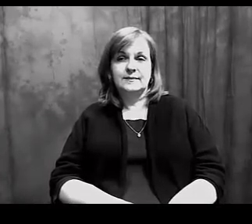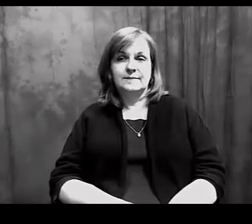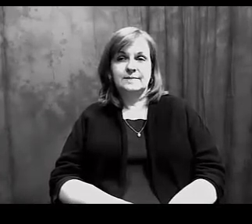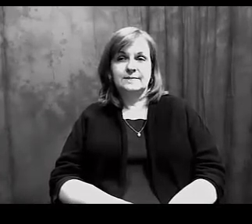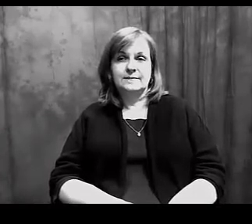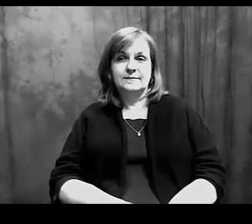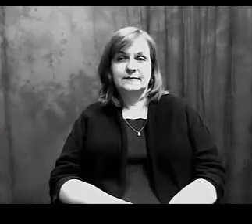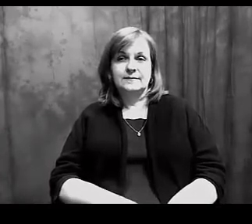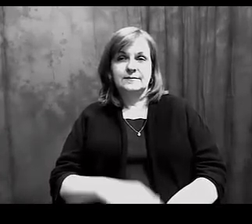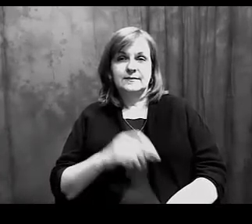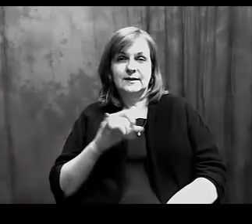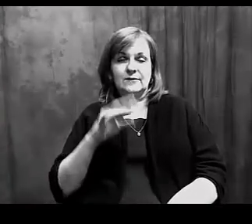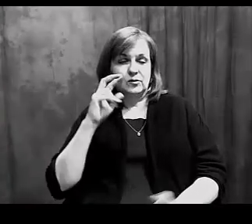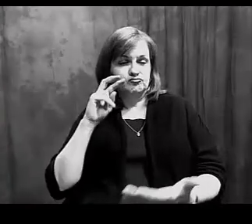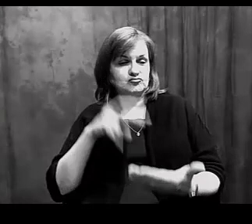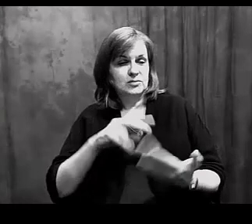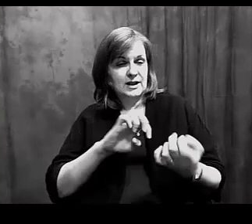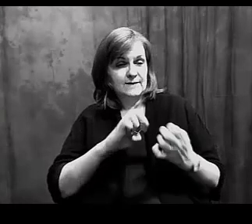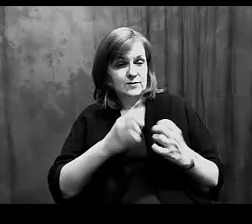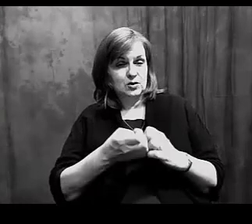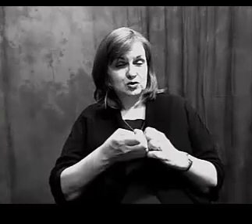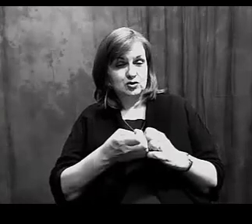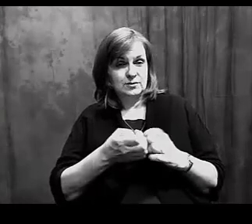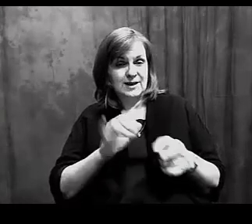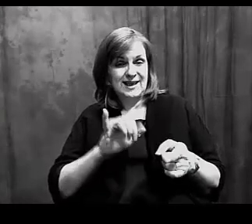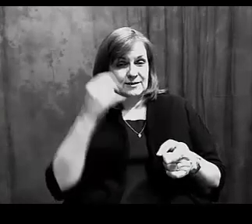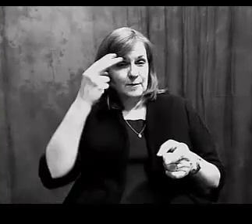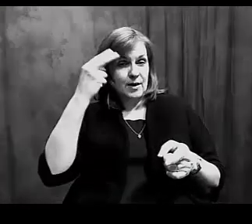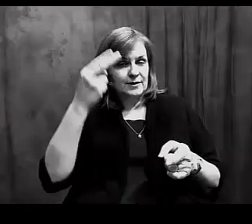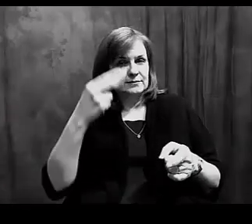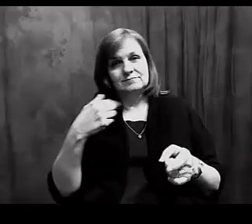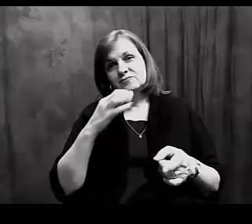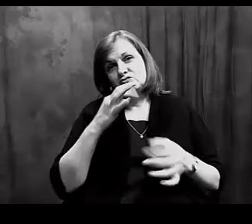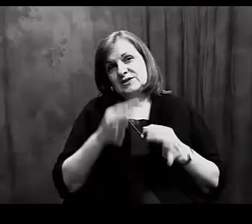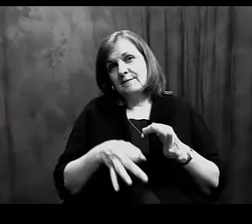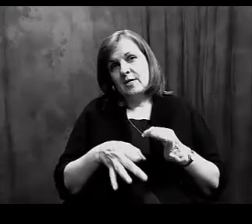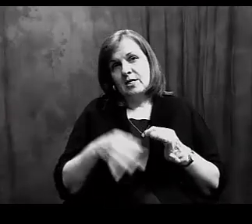so if we look at evolution as a hypothesis -- it is fairly simple